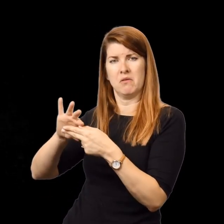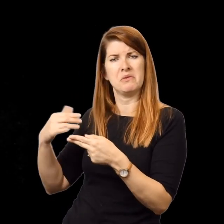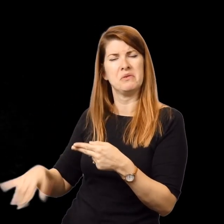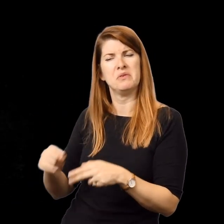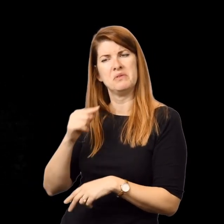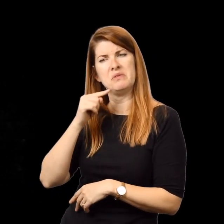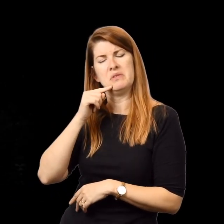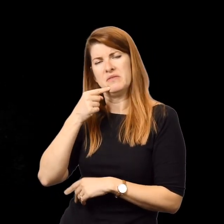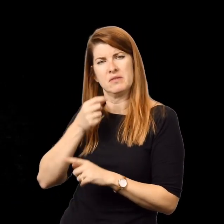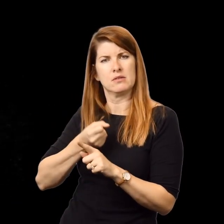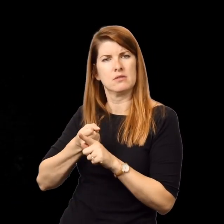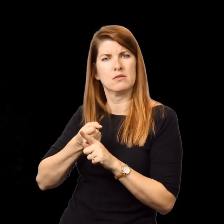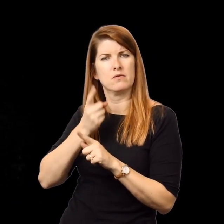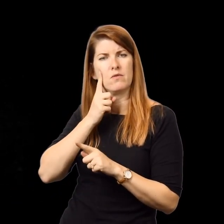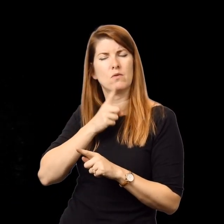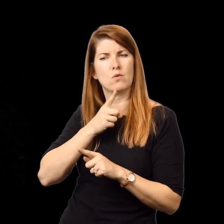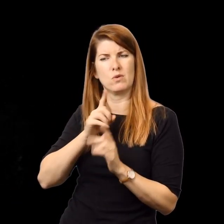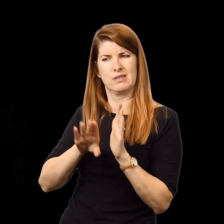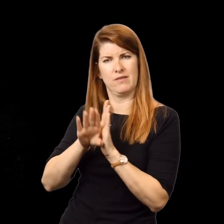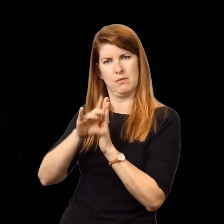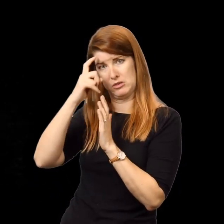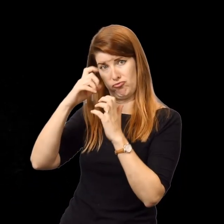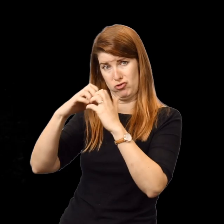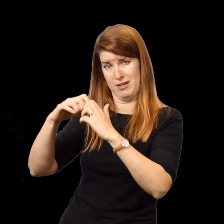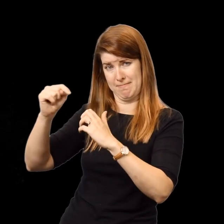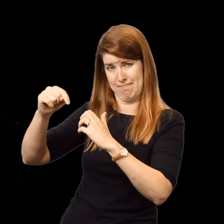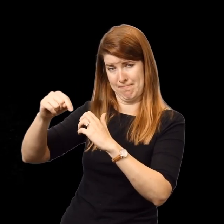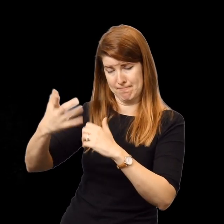of control are pretty significant impacts on the developing brain.